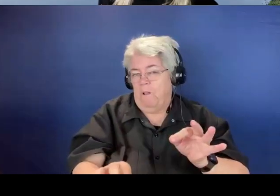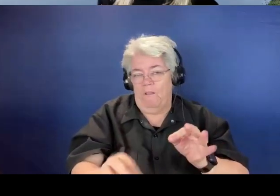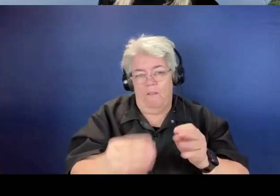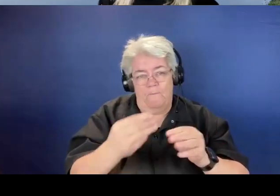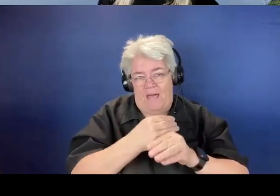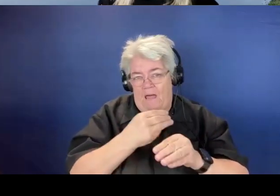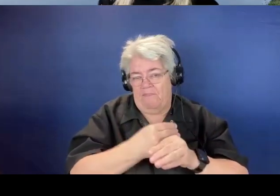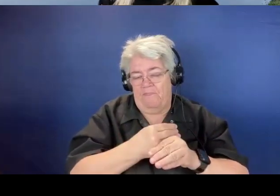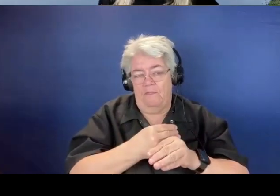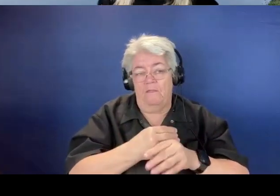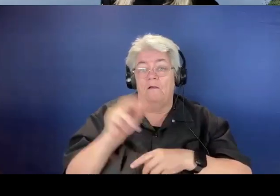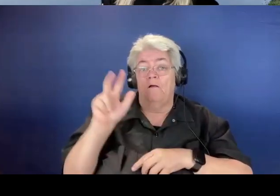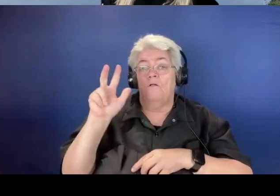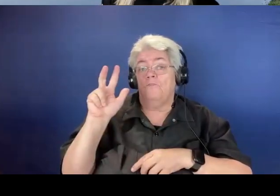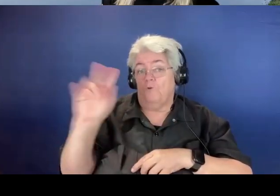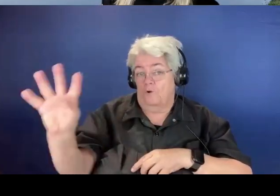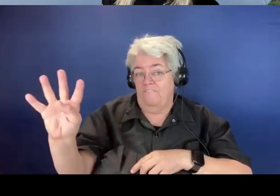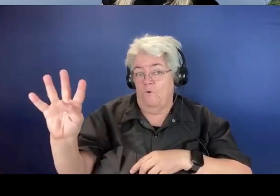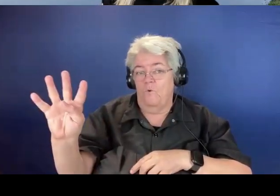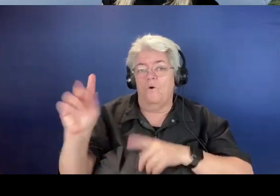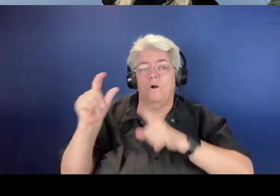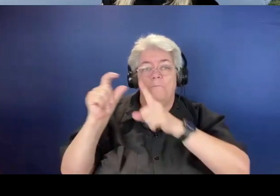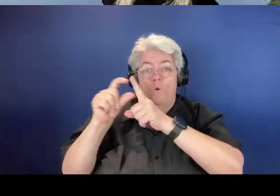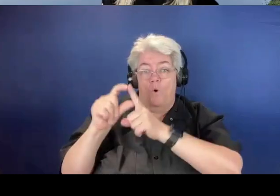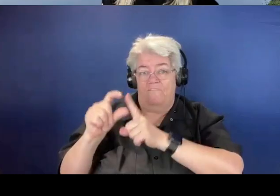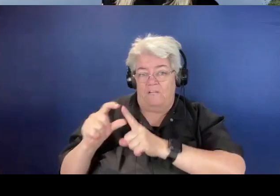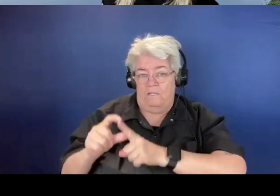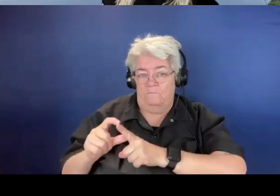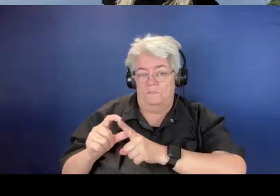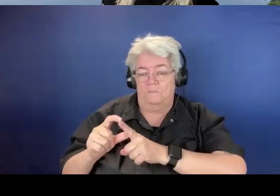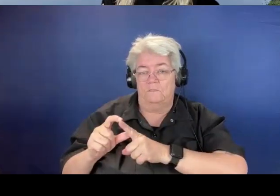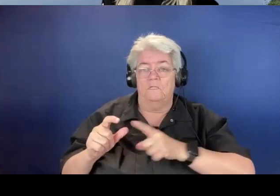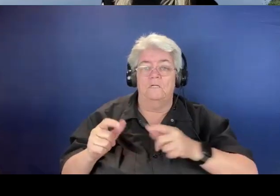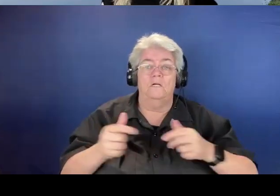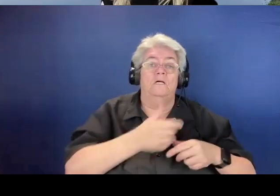You take the 34 morphemes and you divide it by the 10 utterances that you have.